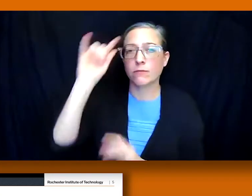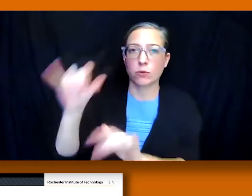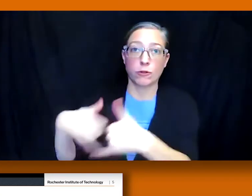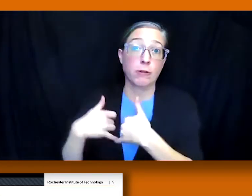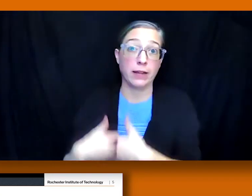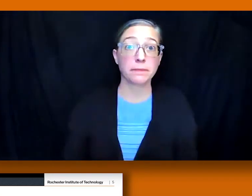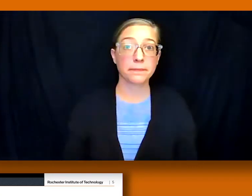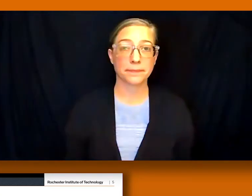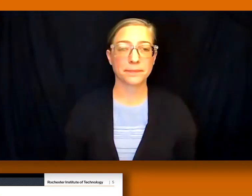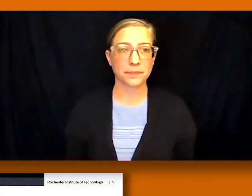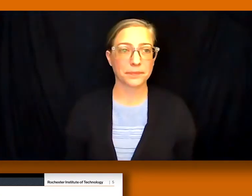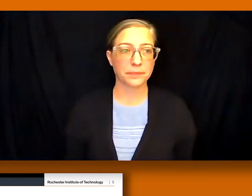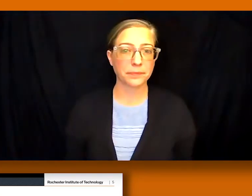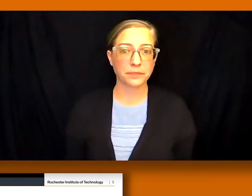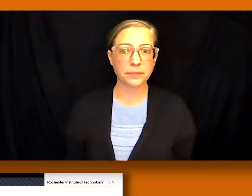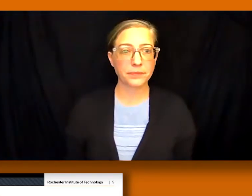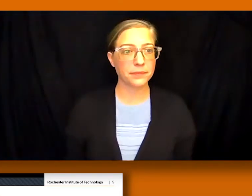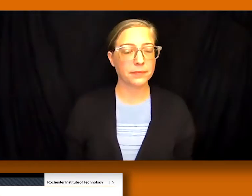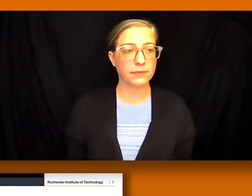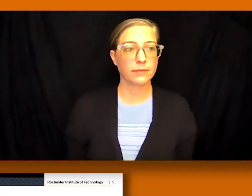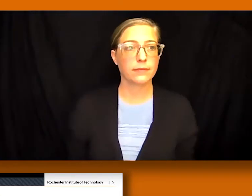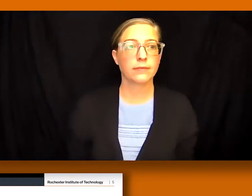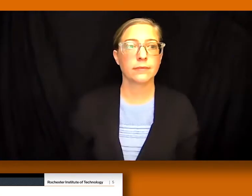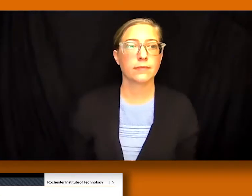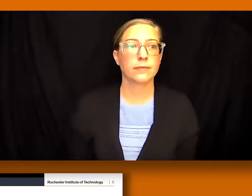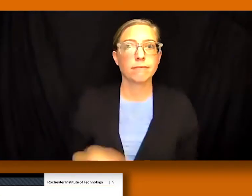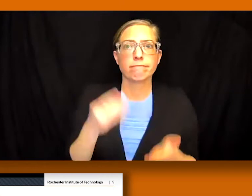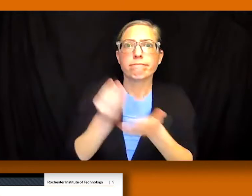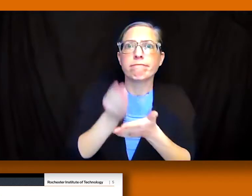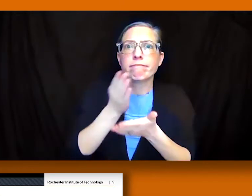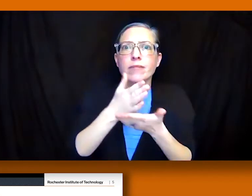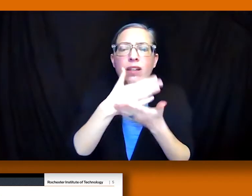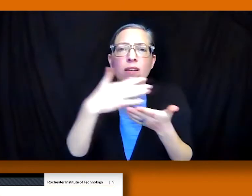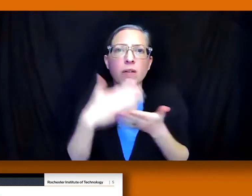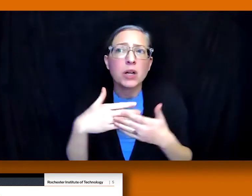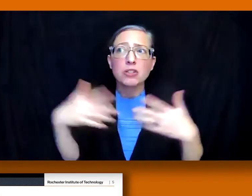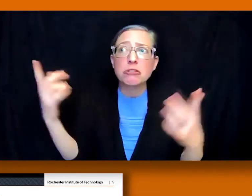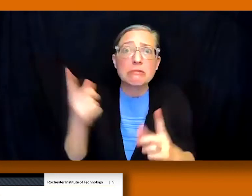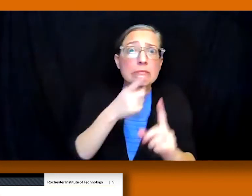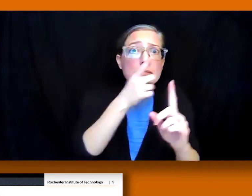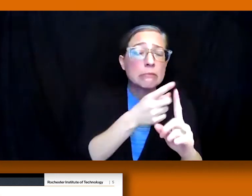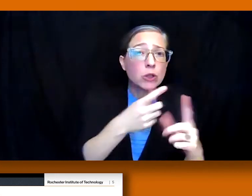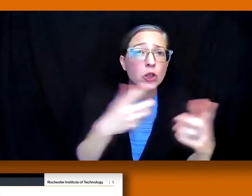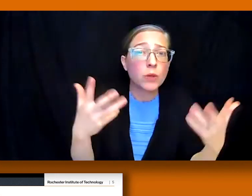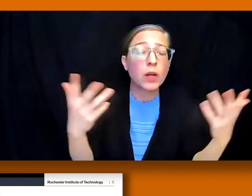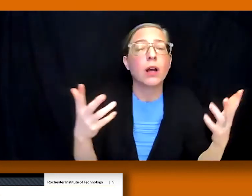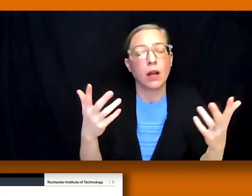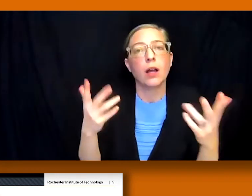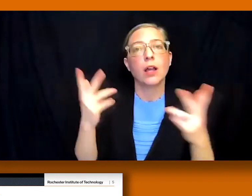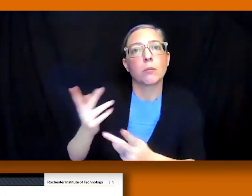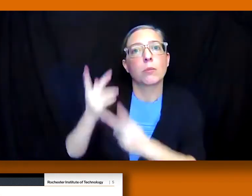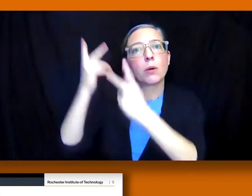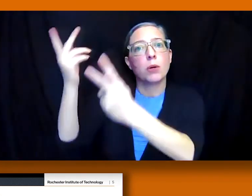A budget should be the financial representation of proposed work. Asking too much or too little can impact